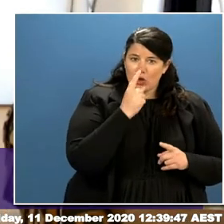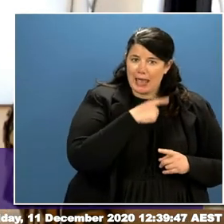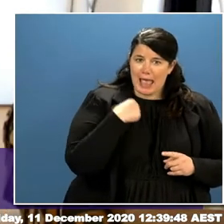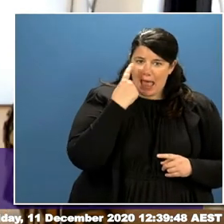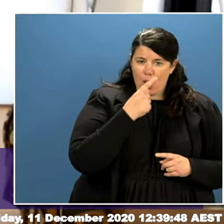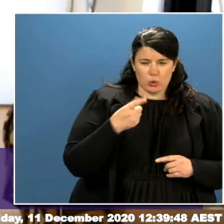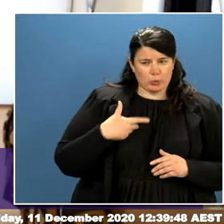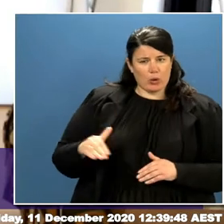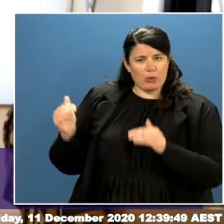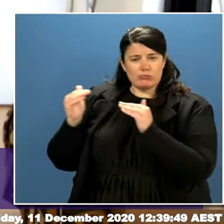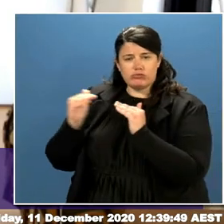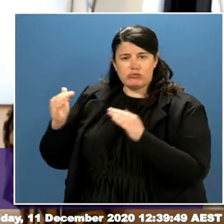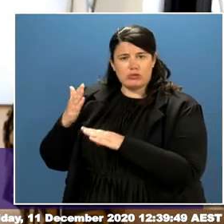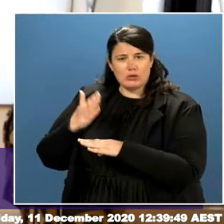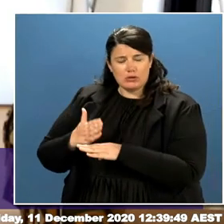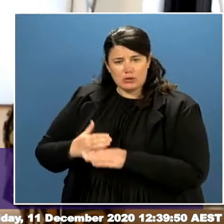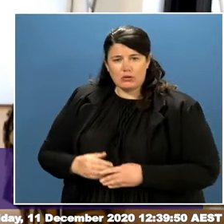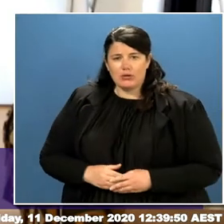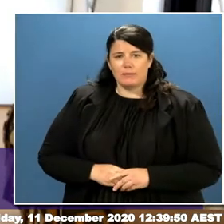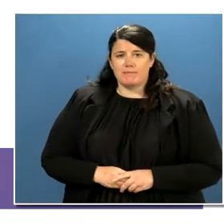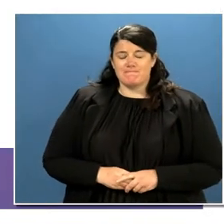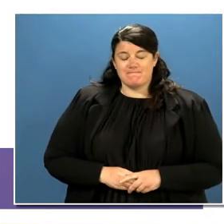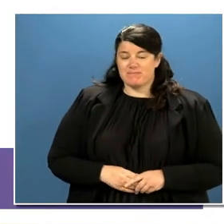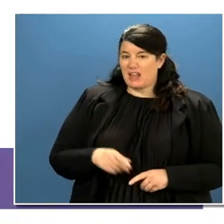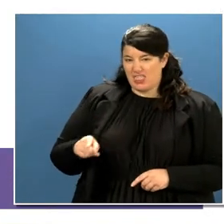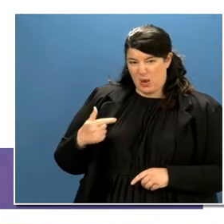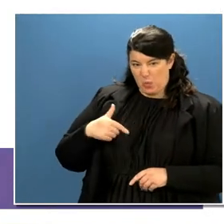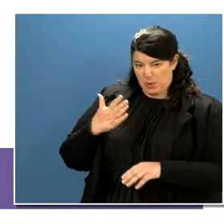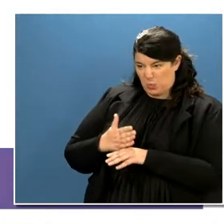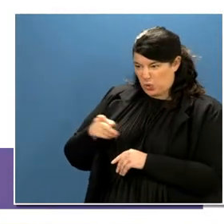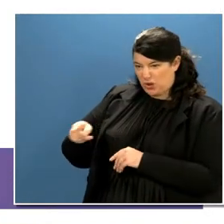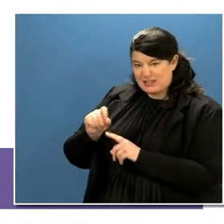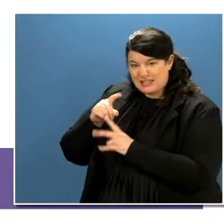They wanted me to work in a shelter home and I thought no, "I'm more